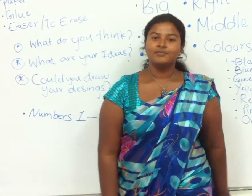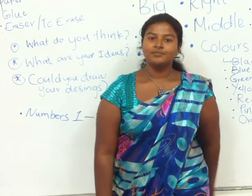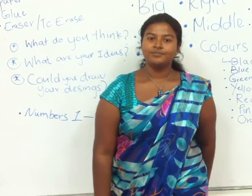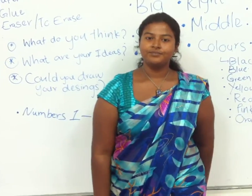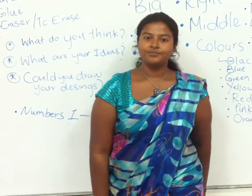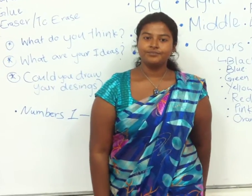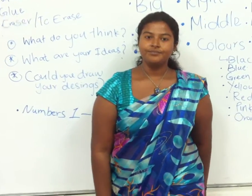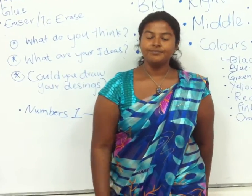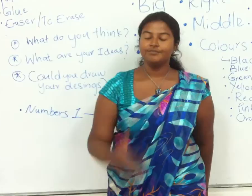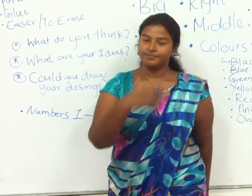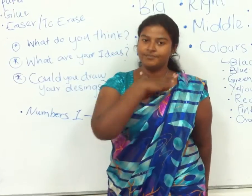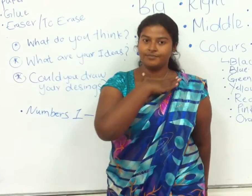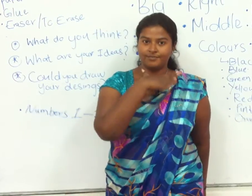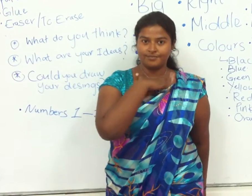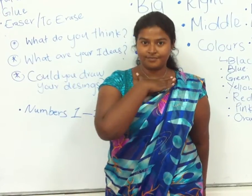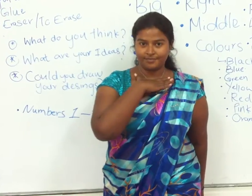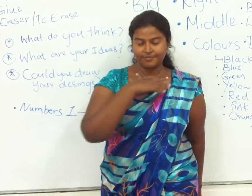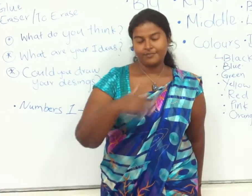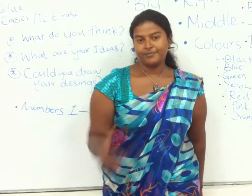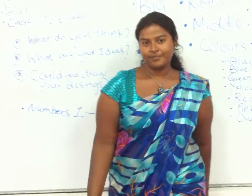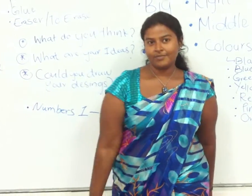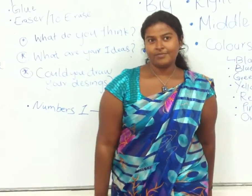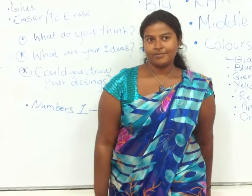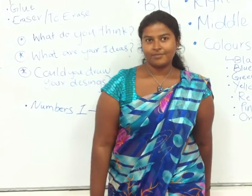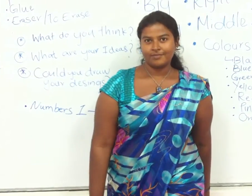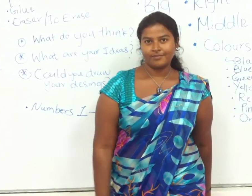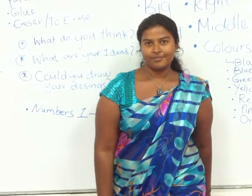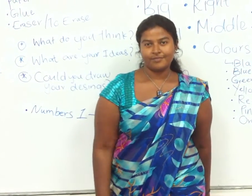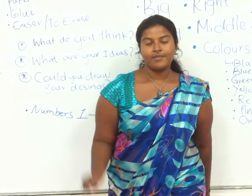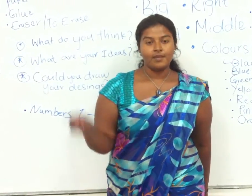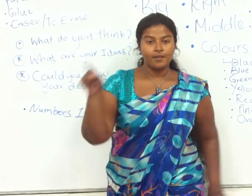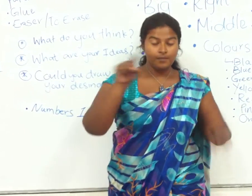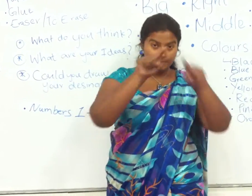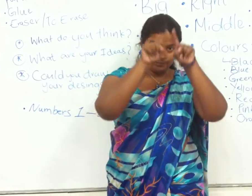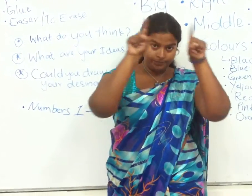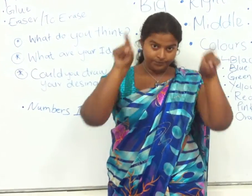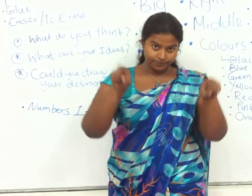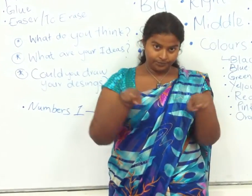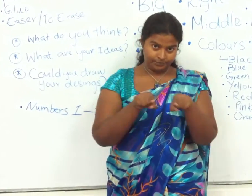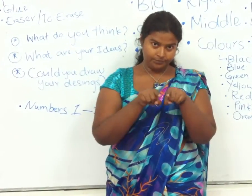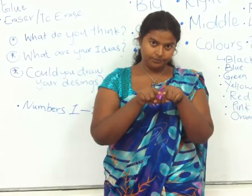T-shirt Circle